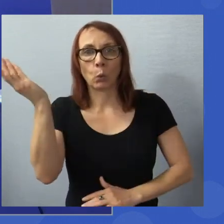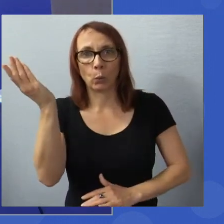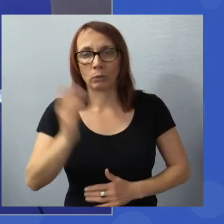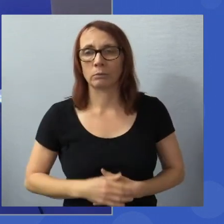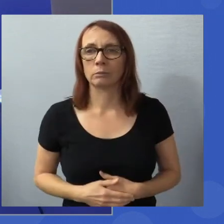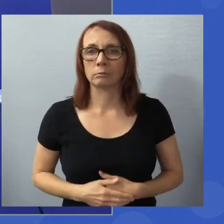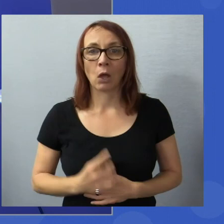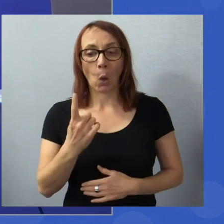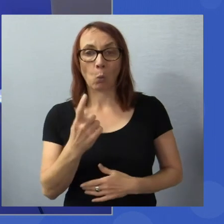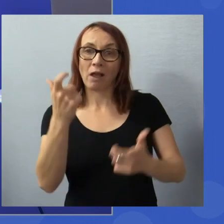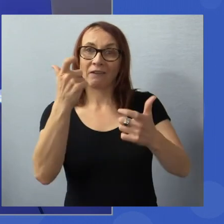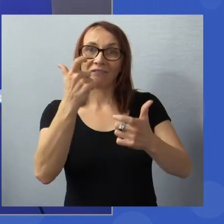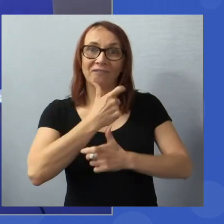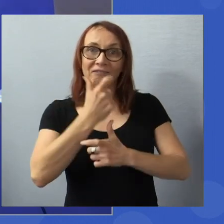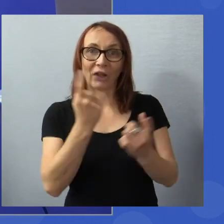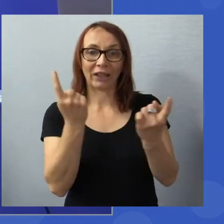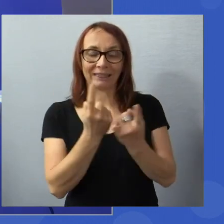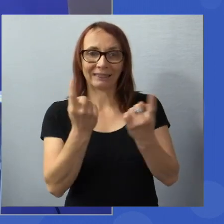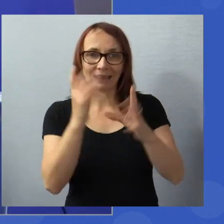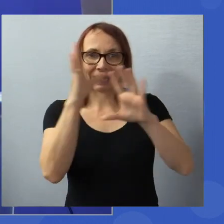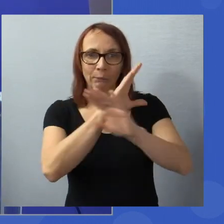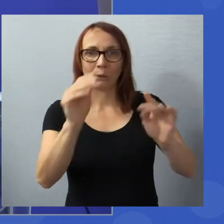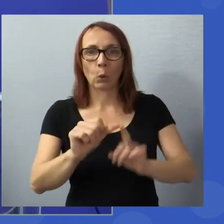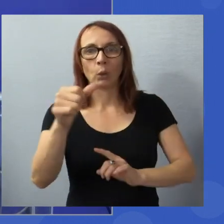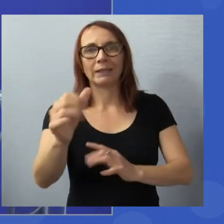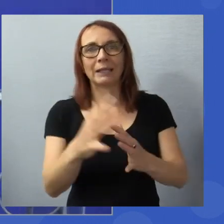thing as well to tell you about next weekend so we've had a few